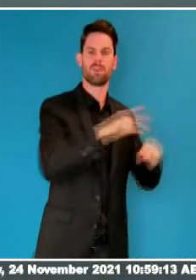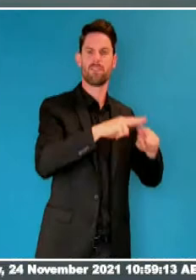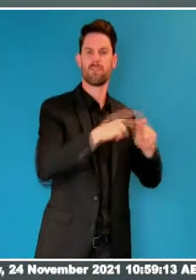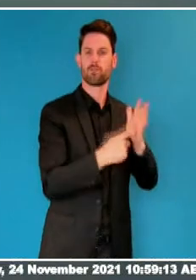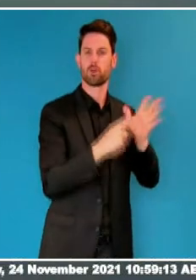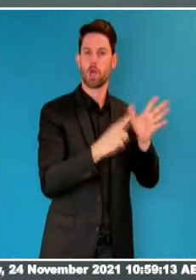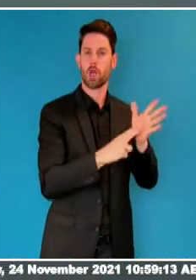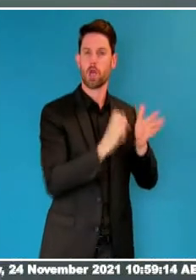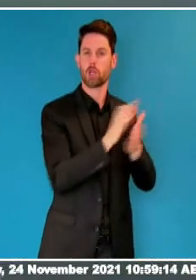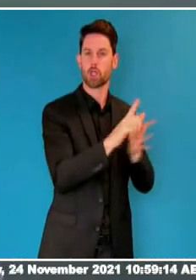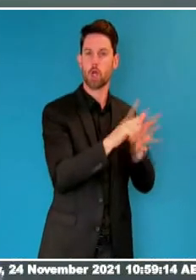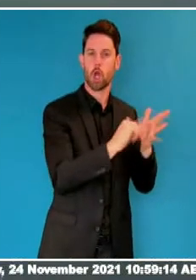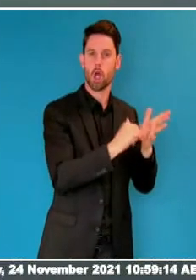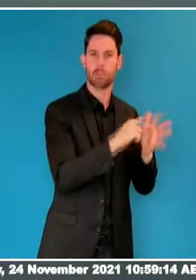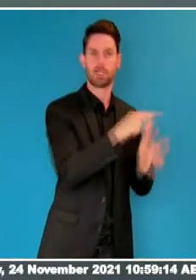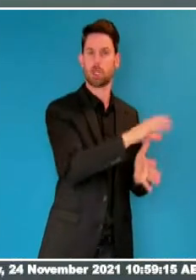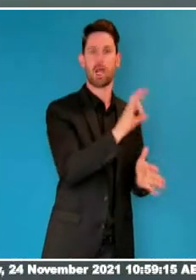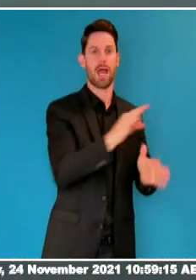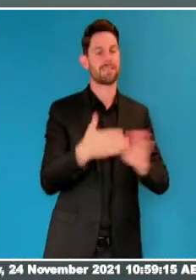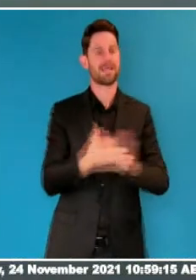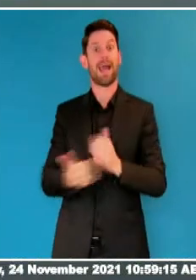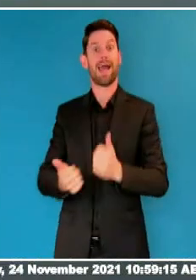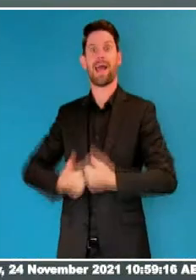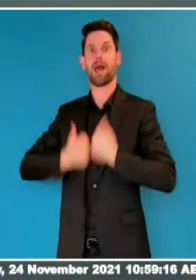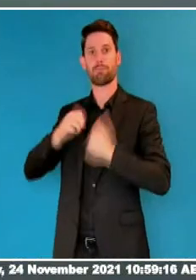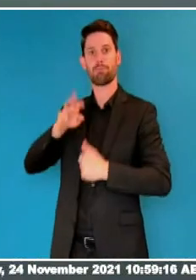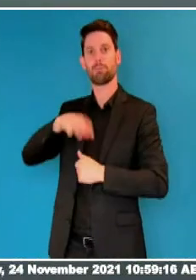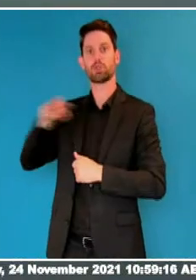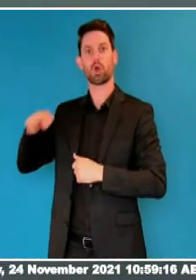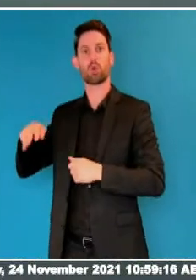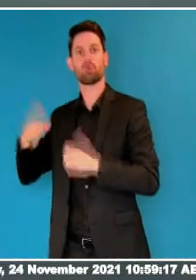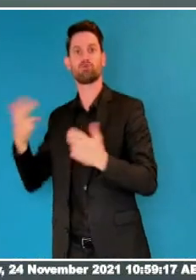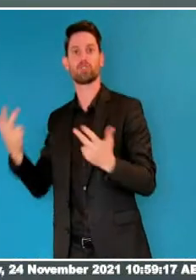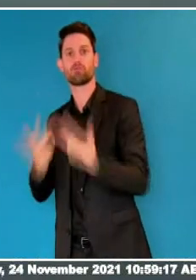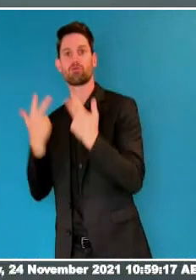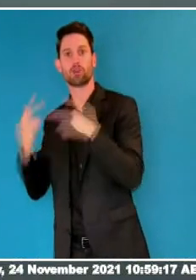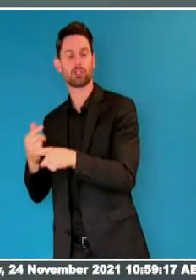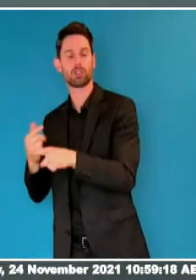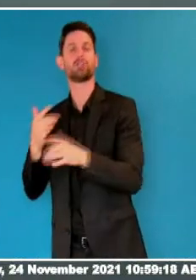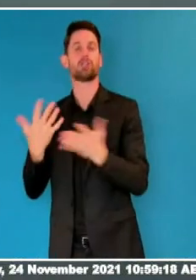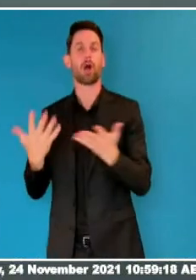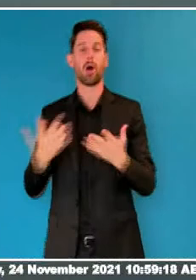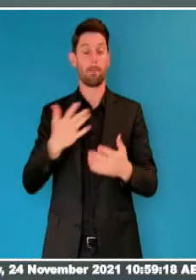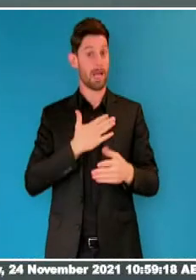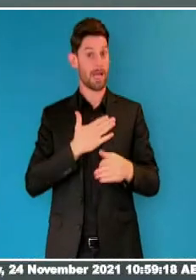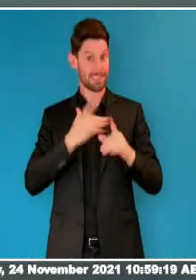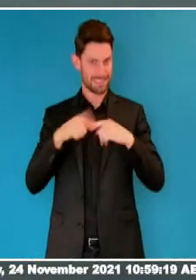So I've made inquiries and my team have made inquiries to provide, as best we can, those